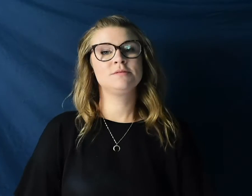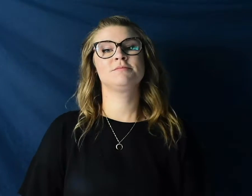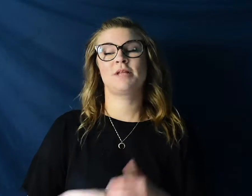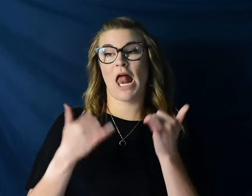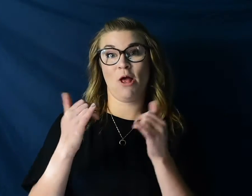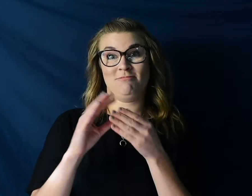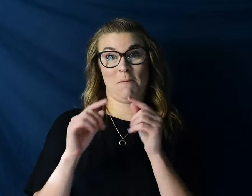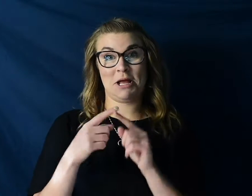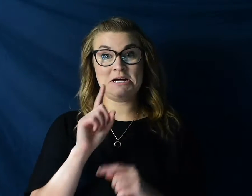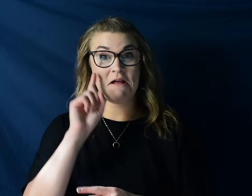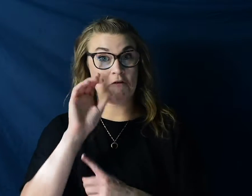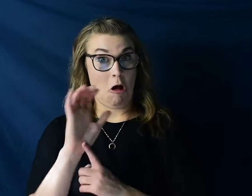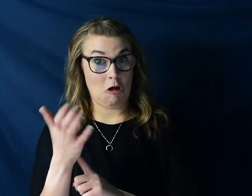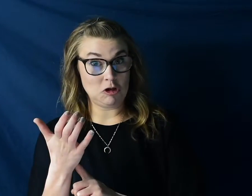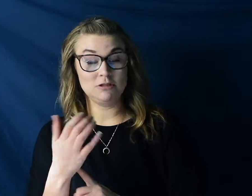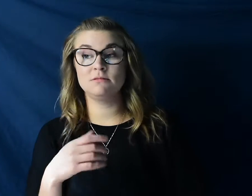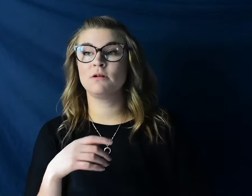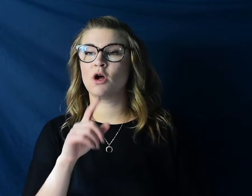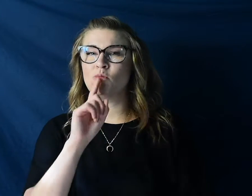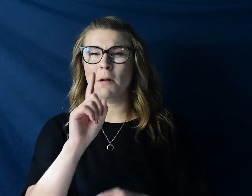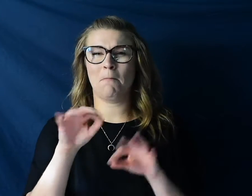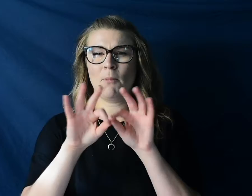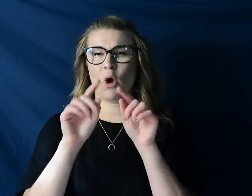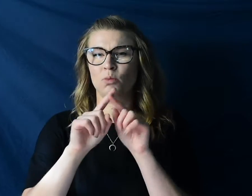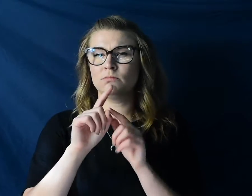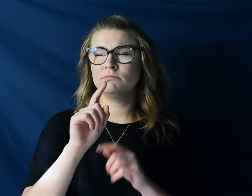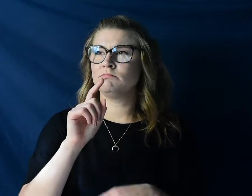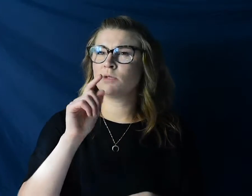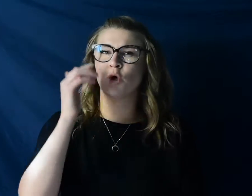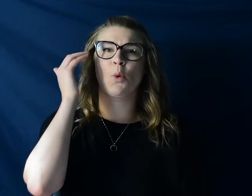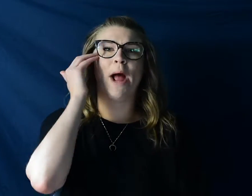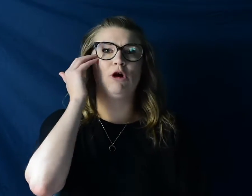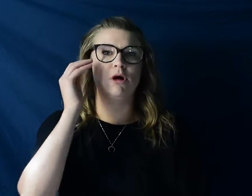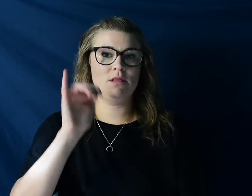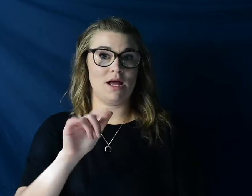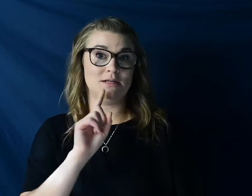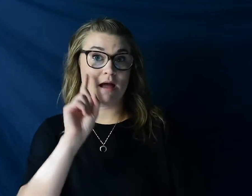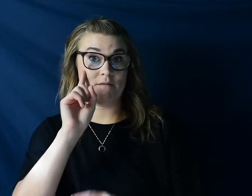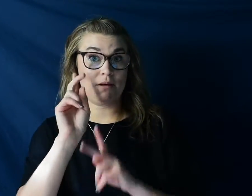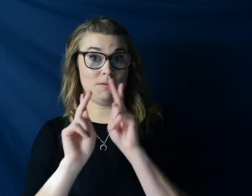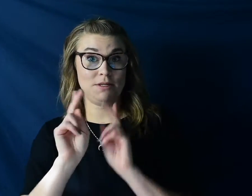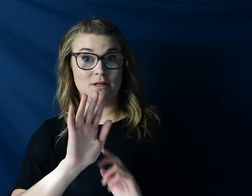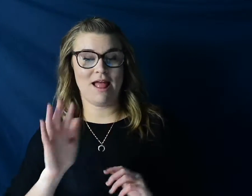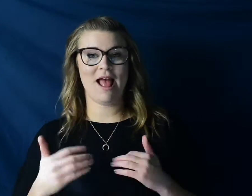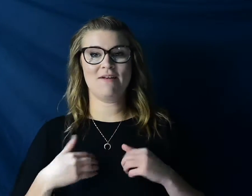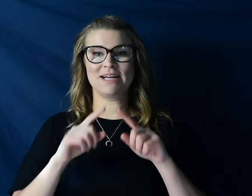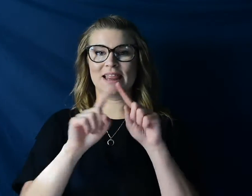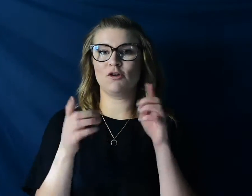Now it's time to talk about Deaf culture. It's important to be aware that Deaf people have different